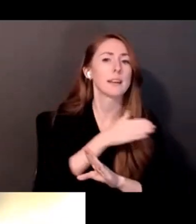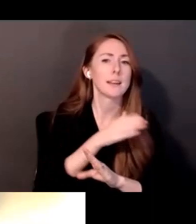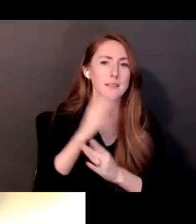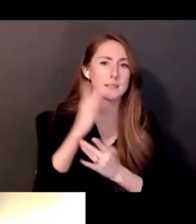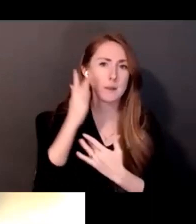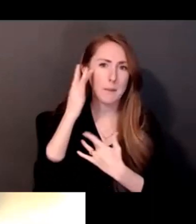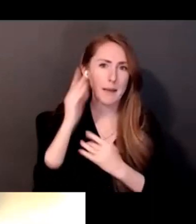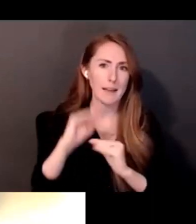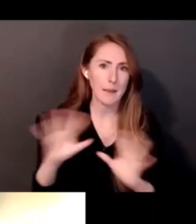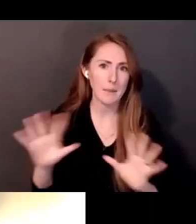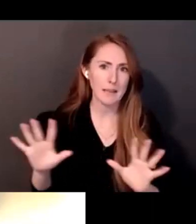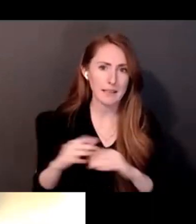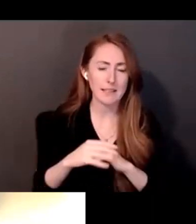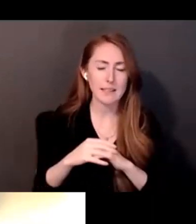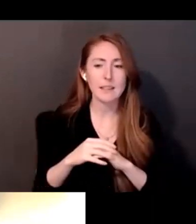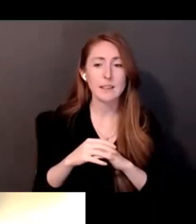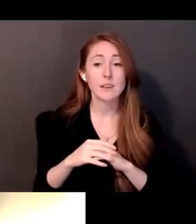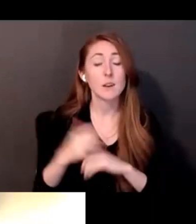But we got lucky that most of our--